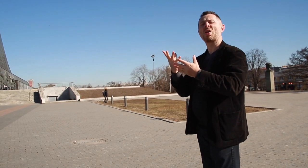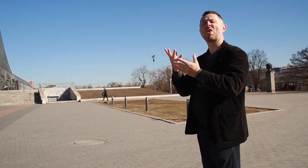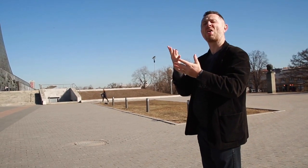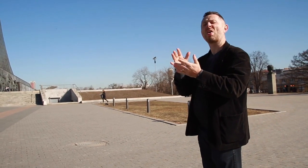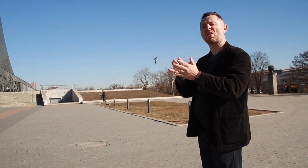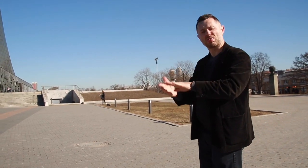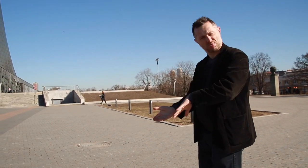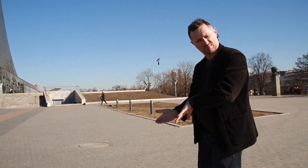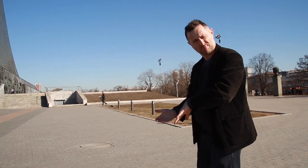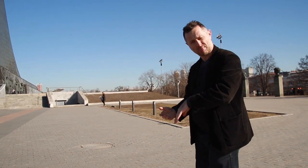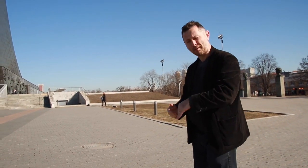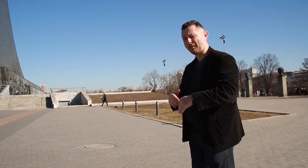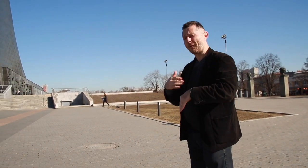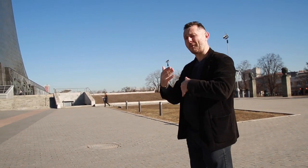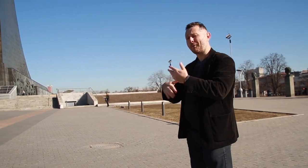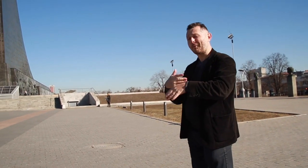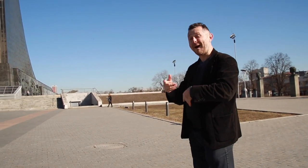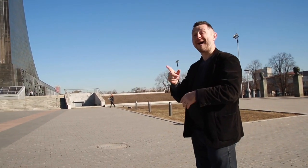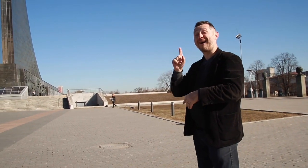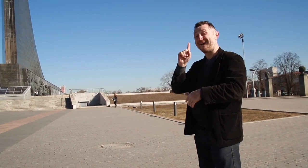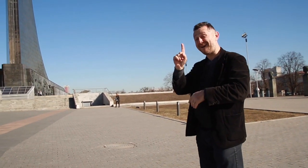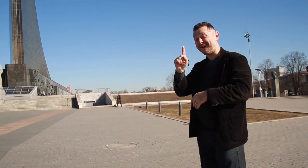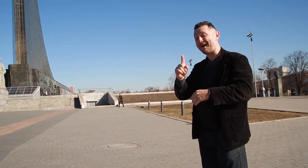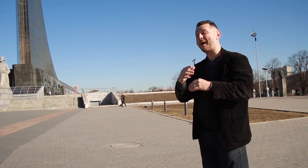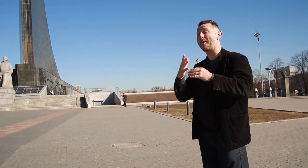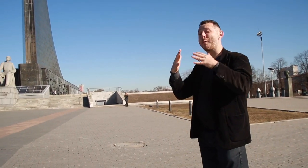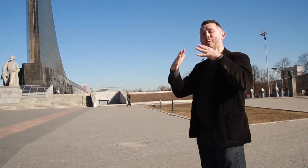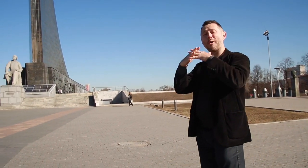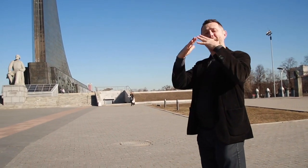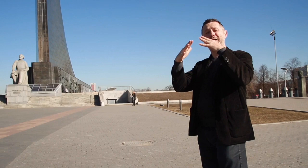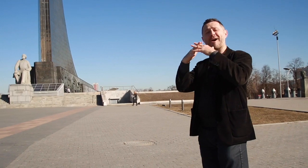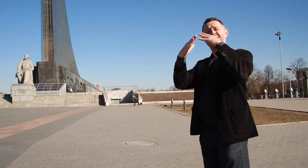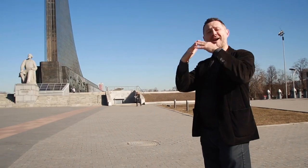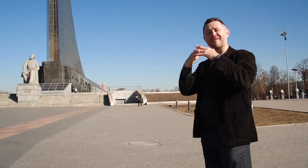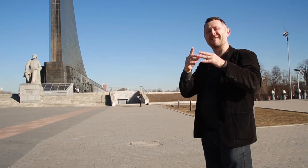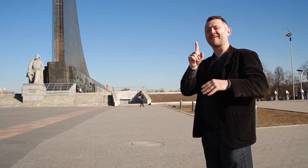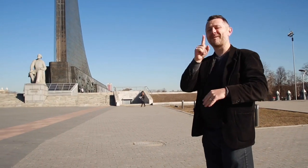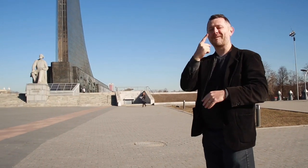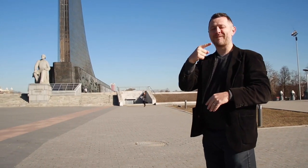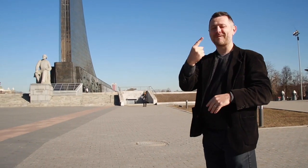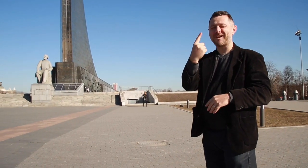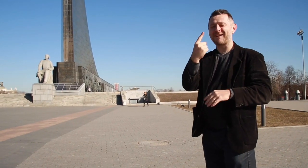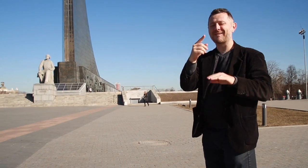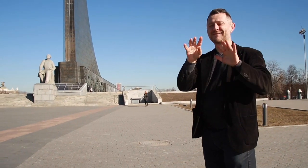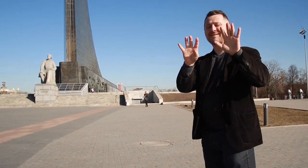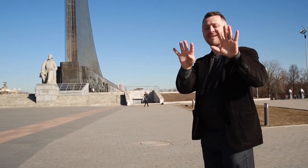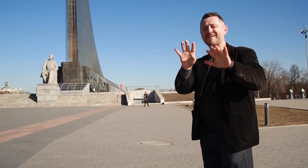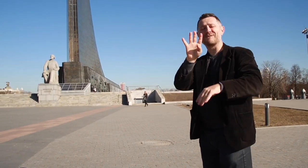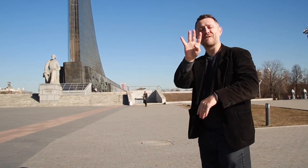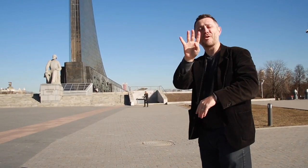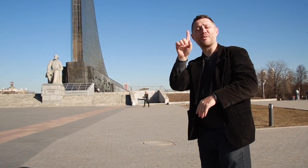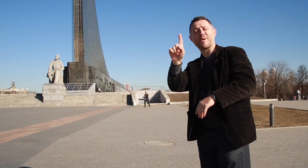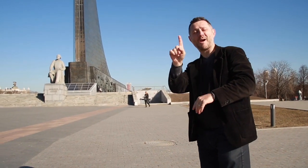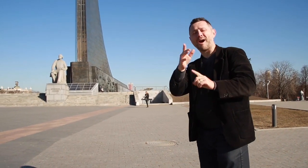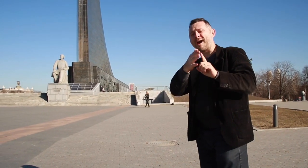developed rocket technology, America and the Soviet Union were worried about the Nazis having an advantage